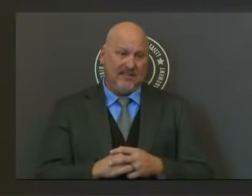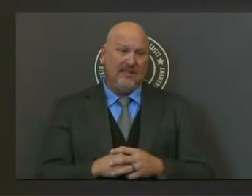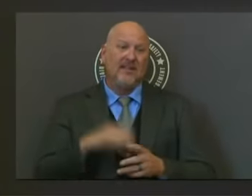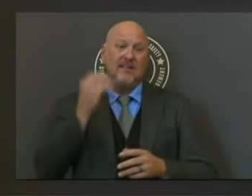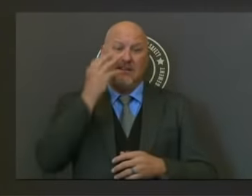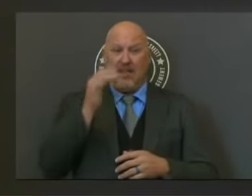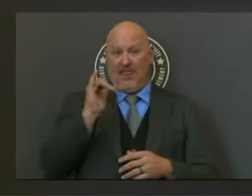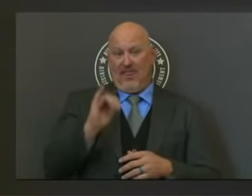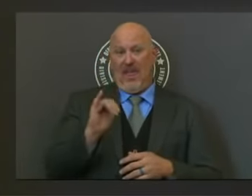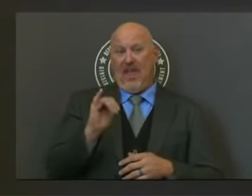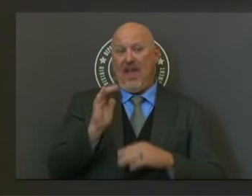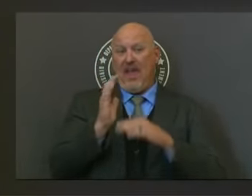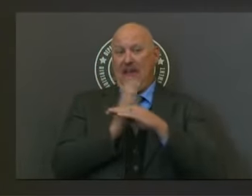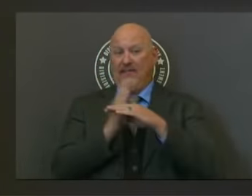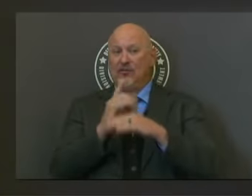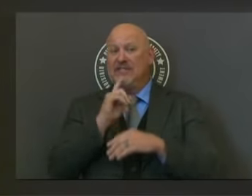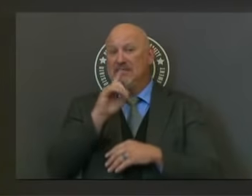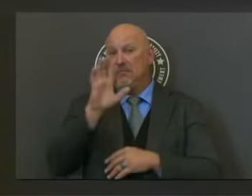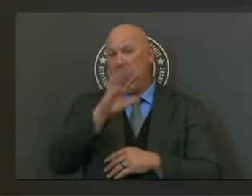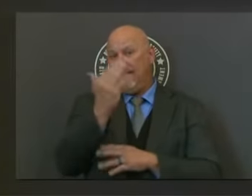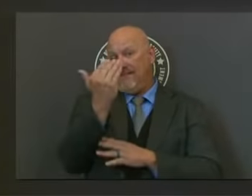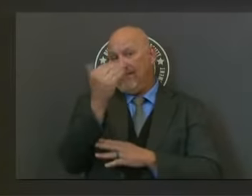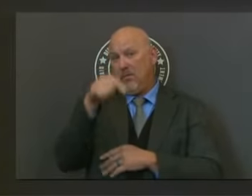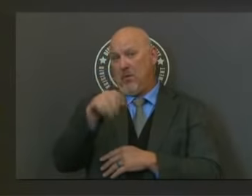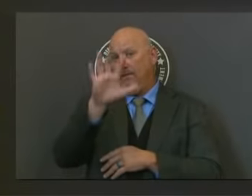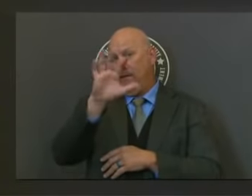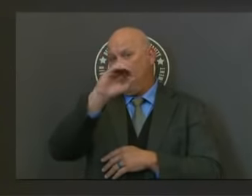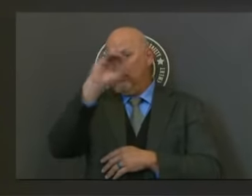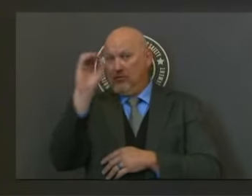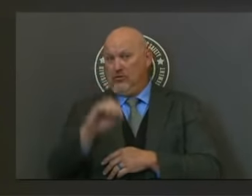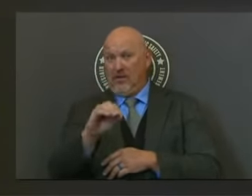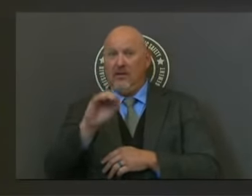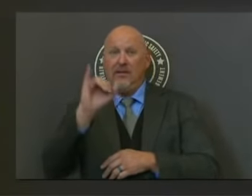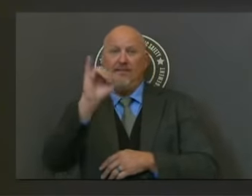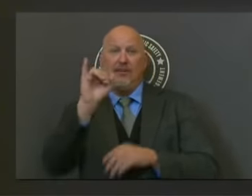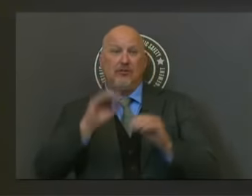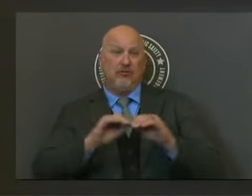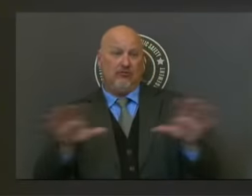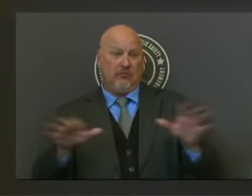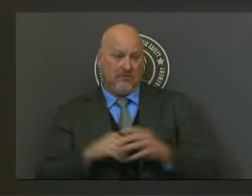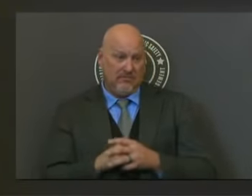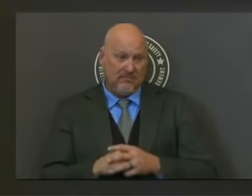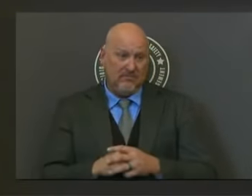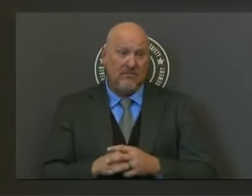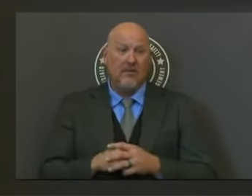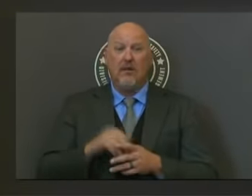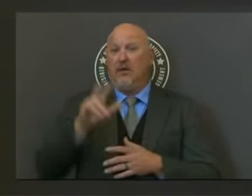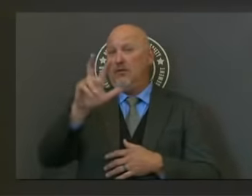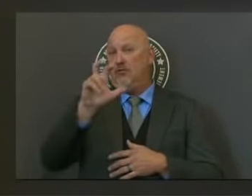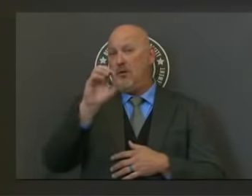fifteen point five percent three hundred and one